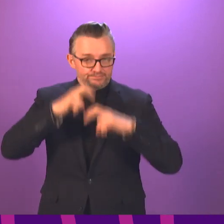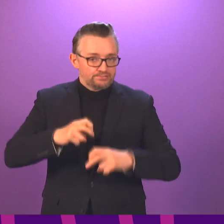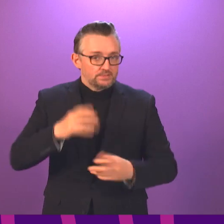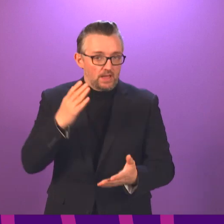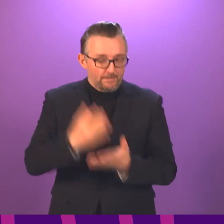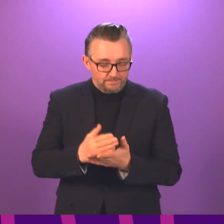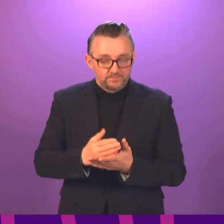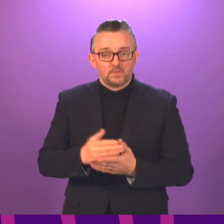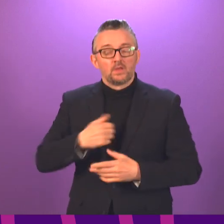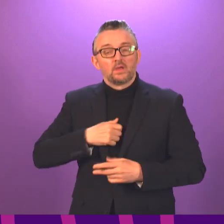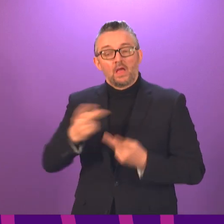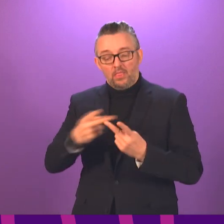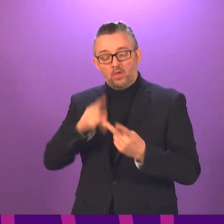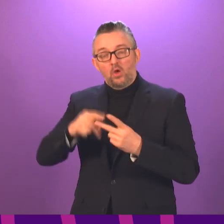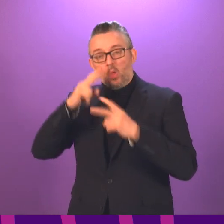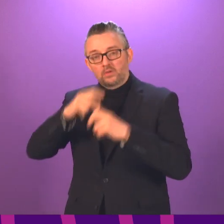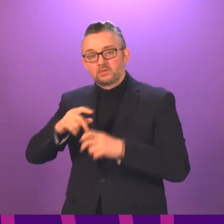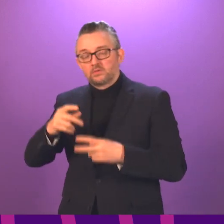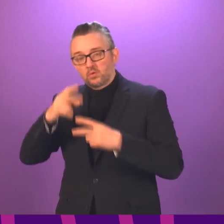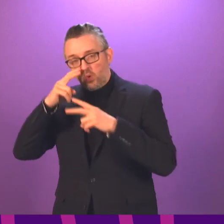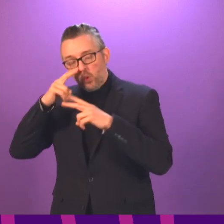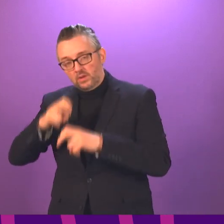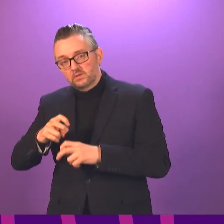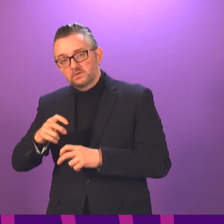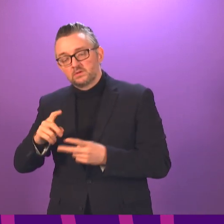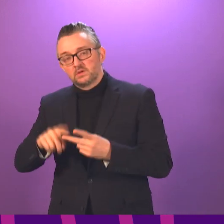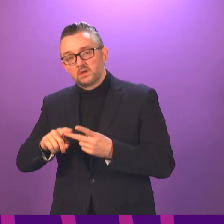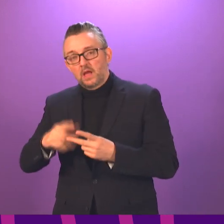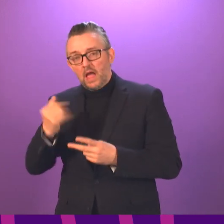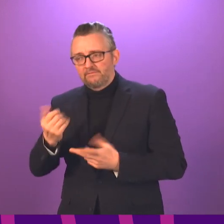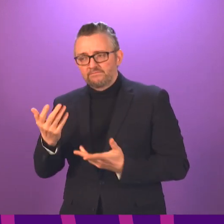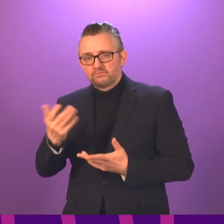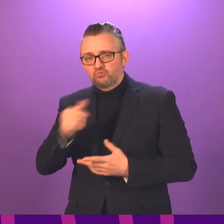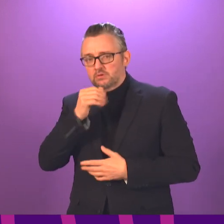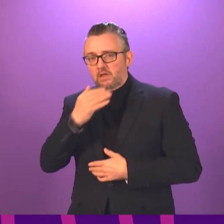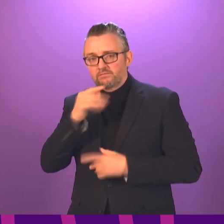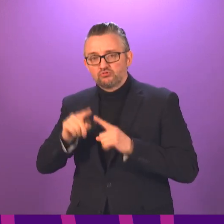I will also look into the issue of whether there is an inadequacy of rooms at Edinburgh